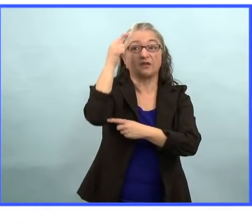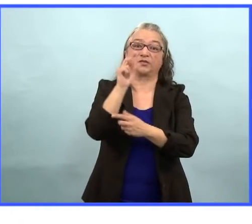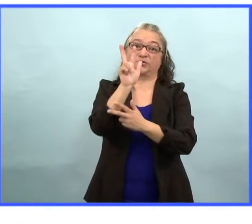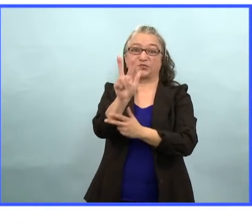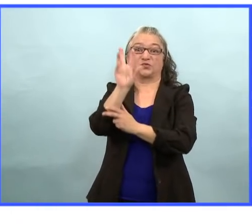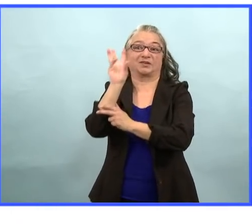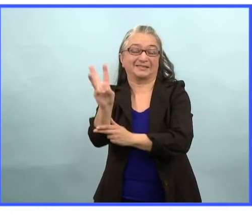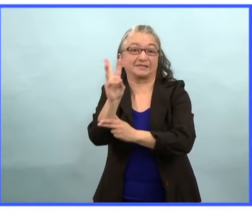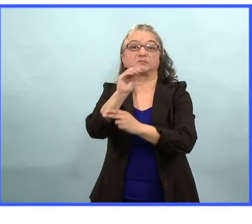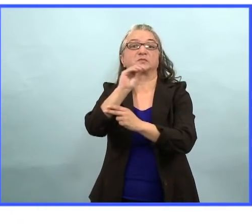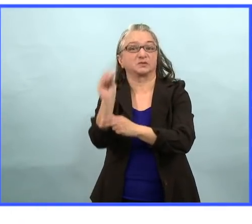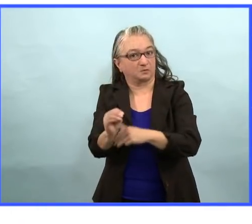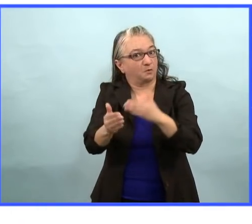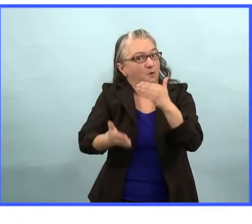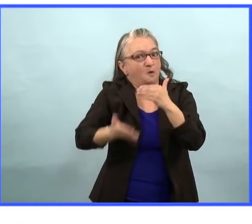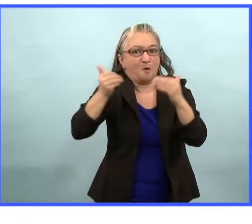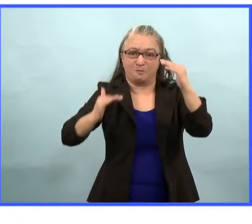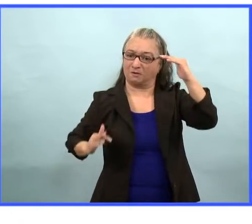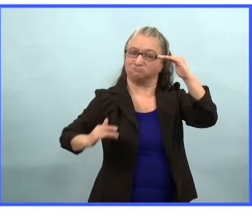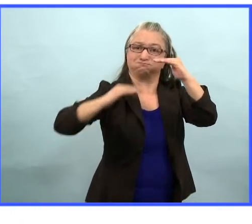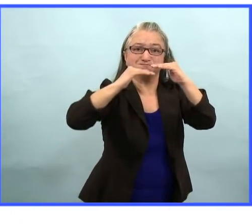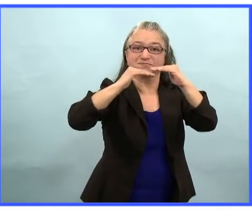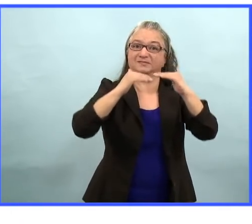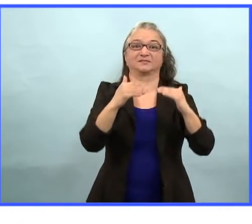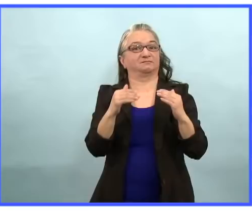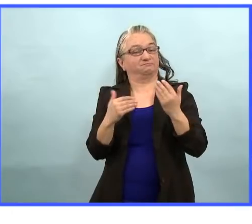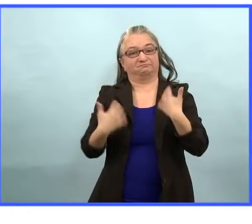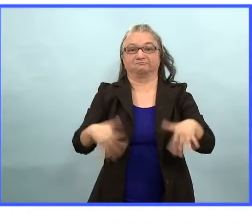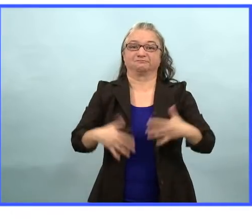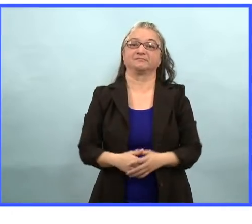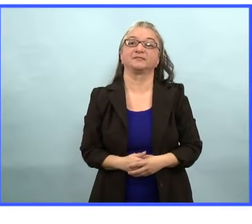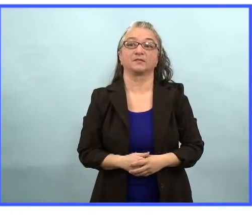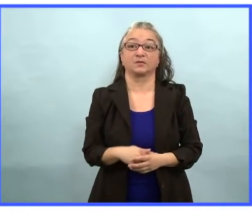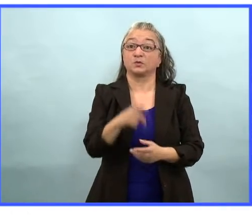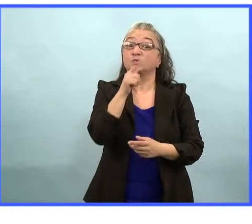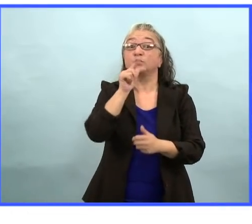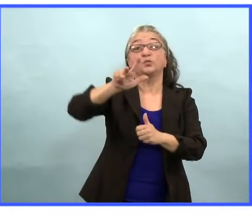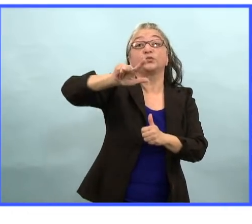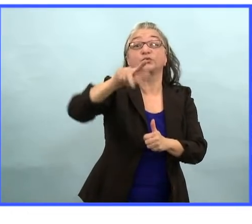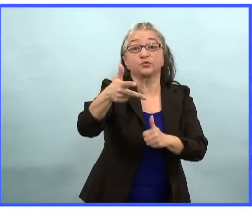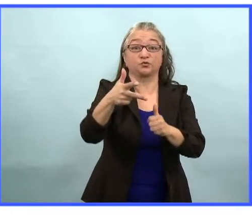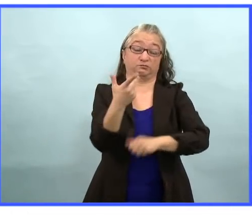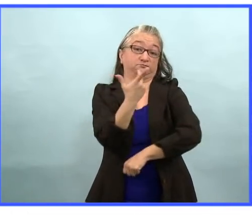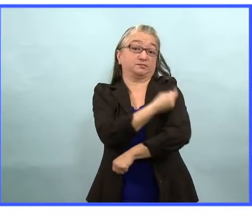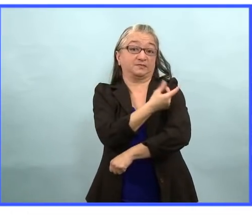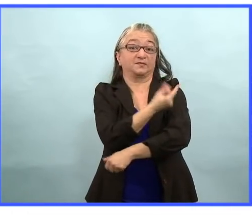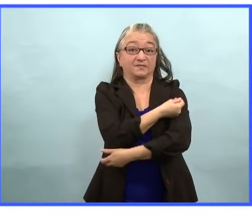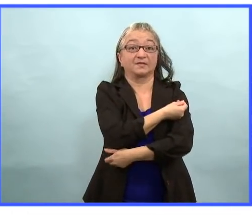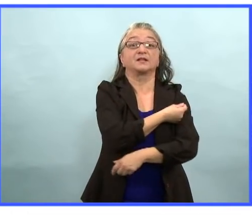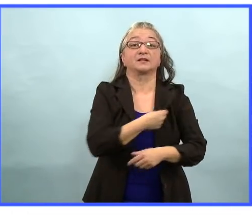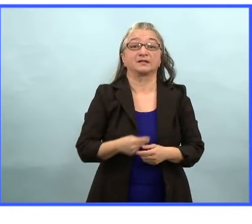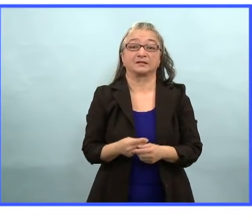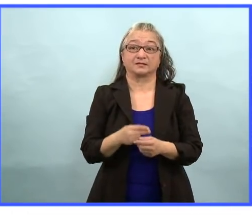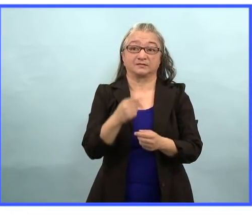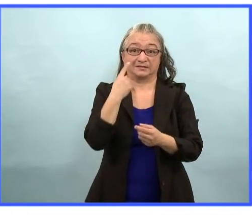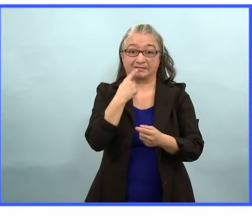who have received a third dose or a booster dose 28 identify as a member of a byproduct community